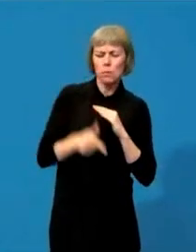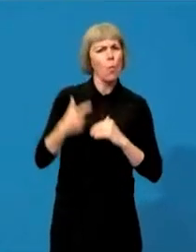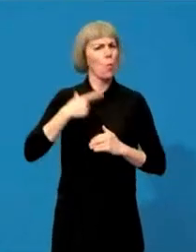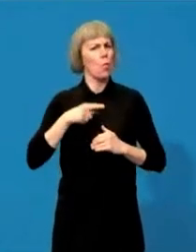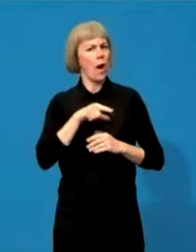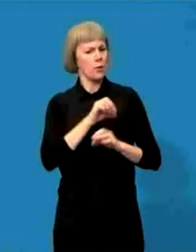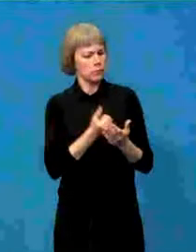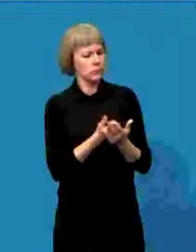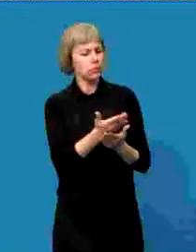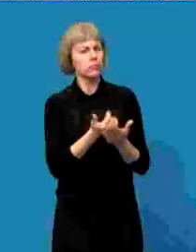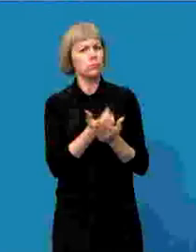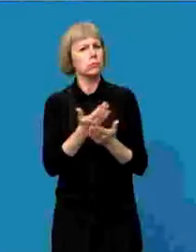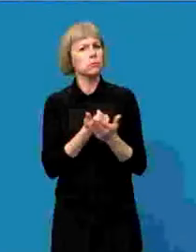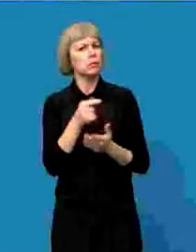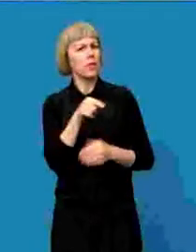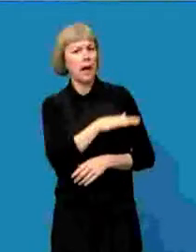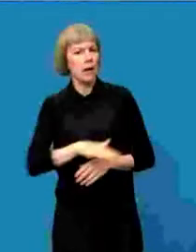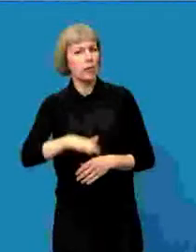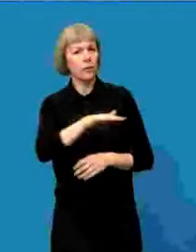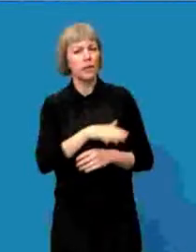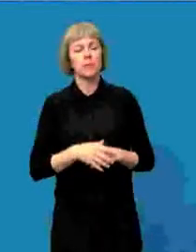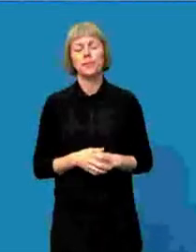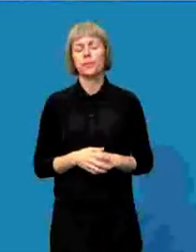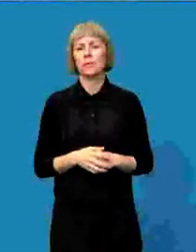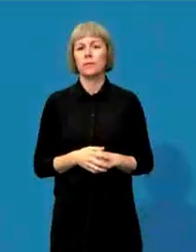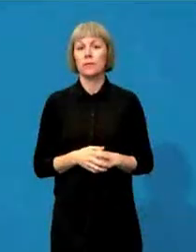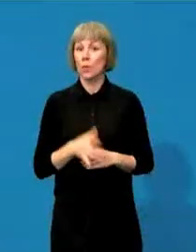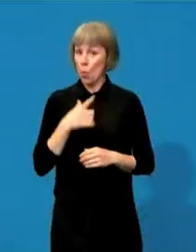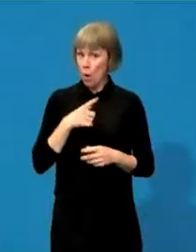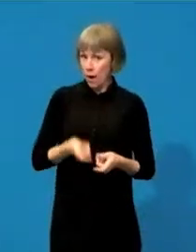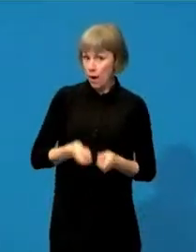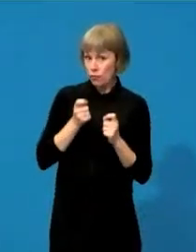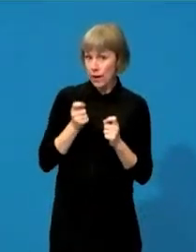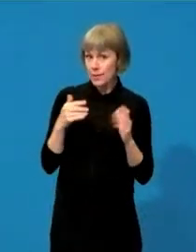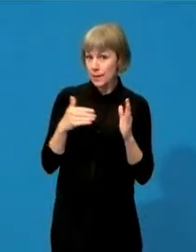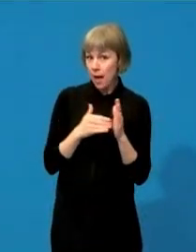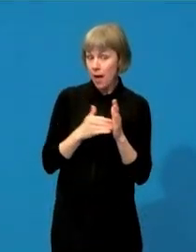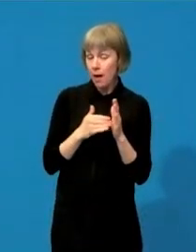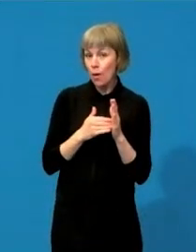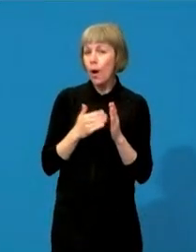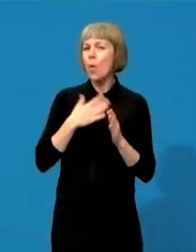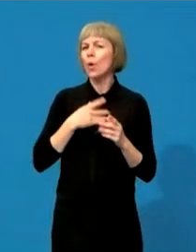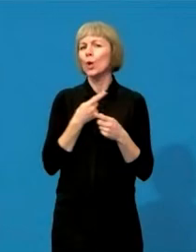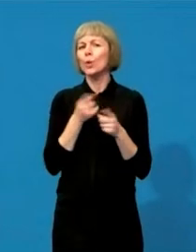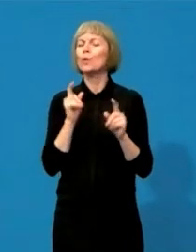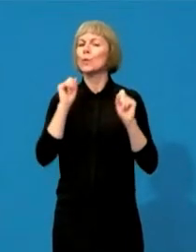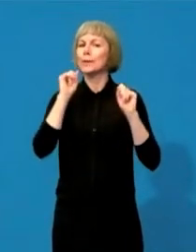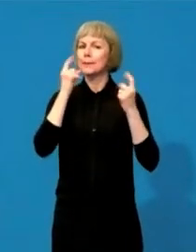But I wish to raise these matters this morning to give you, Commissioners, an understanding in which the context can be placed.